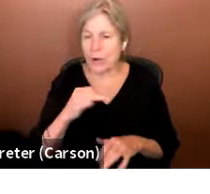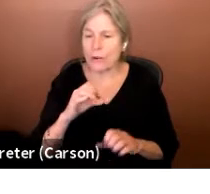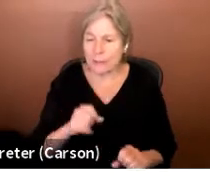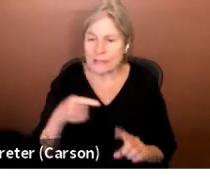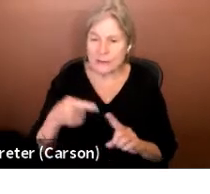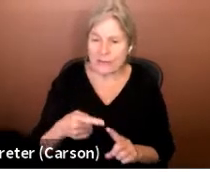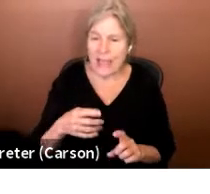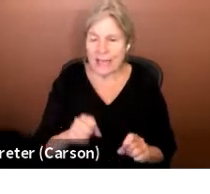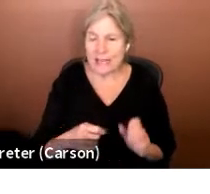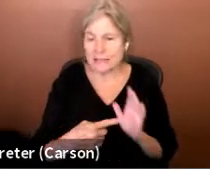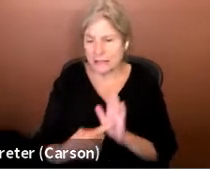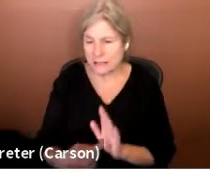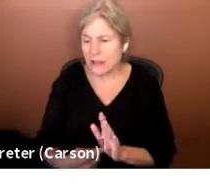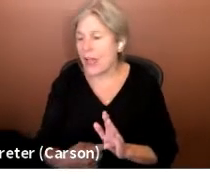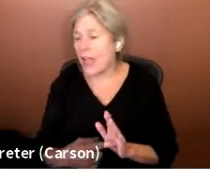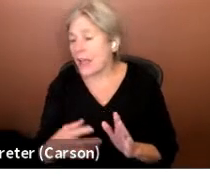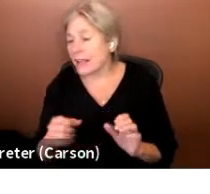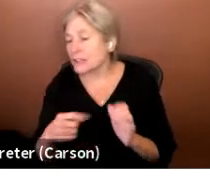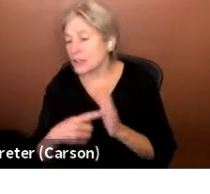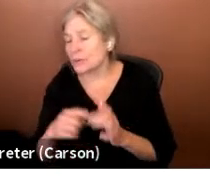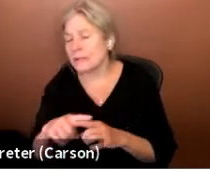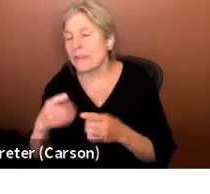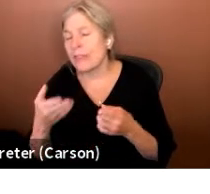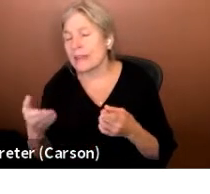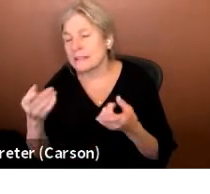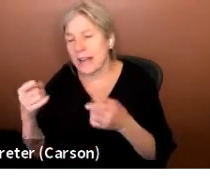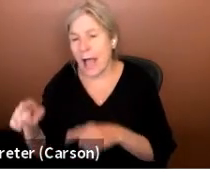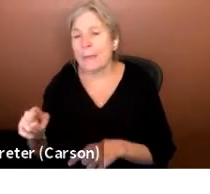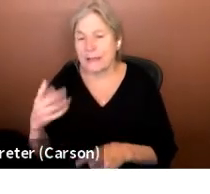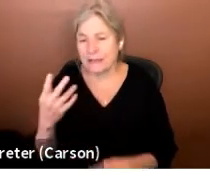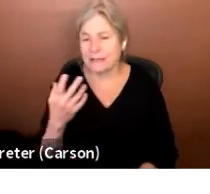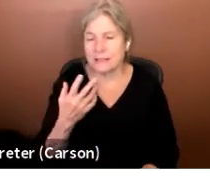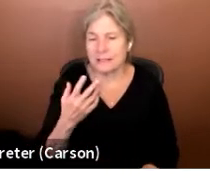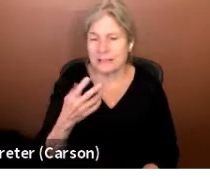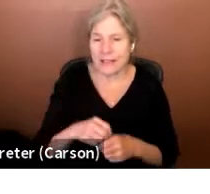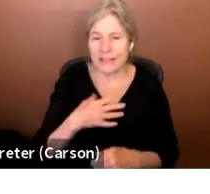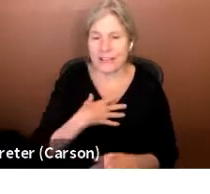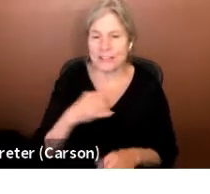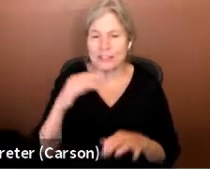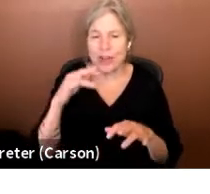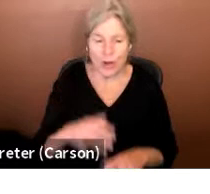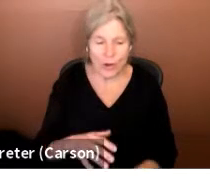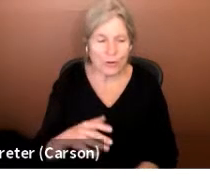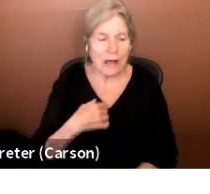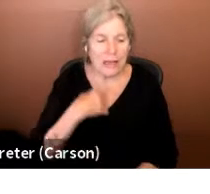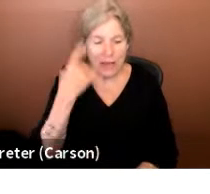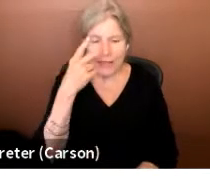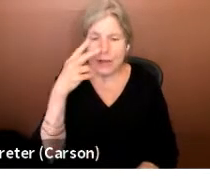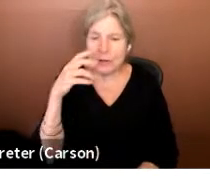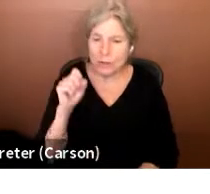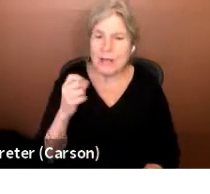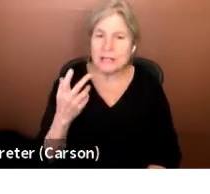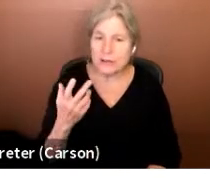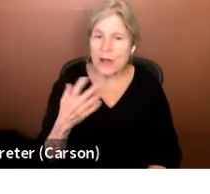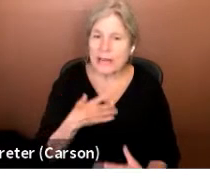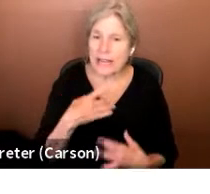of specific events that happened. And I thought this was quite interesting to see if I